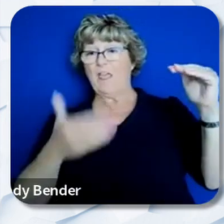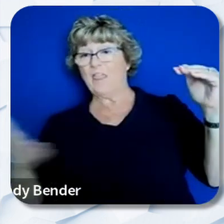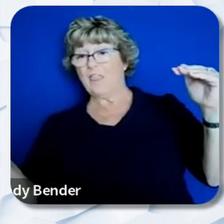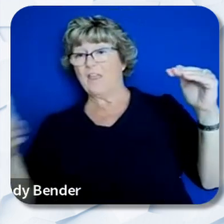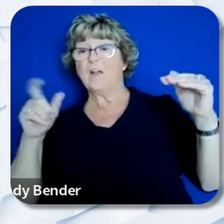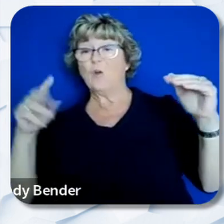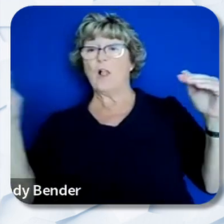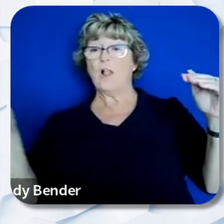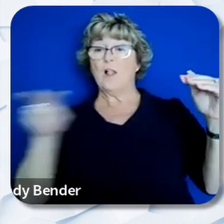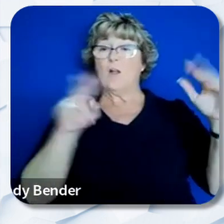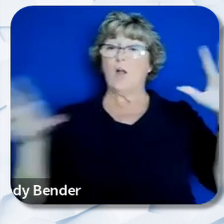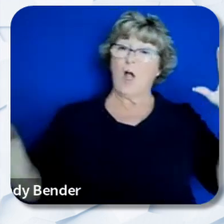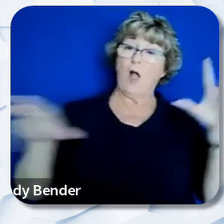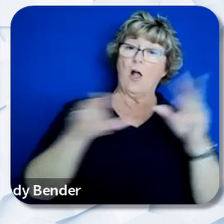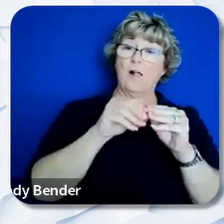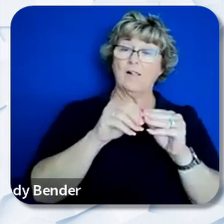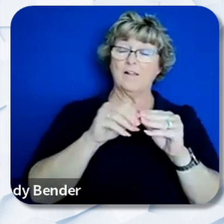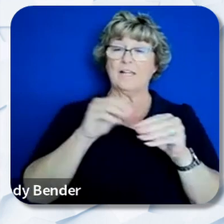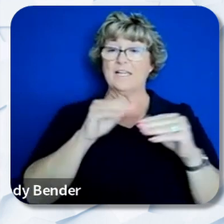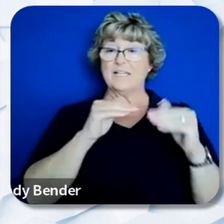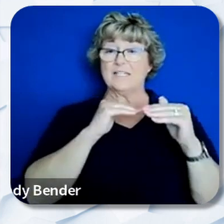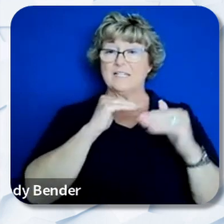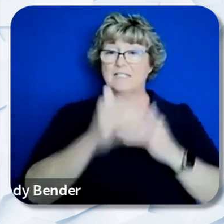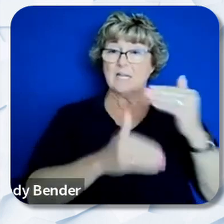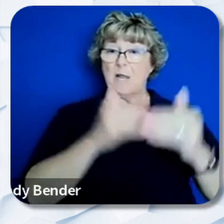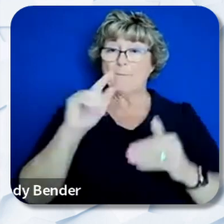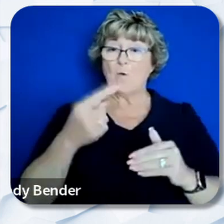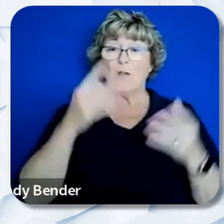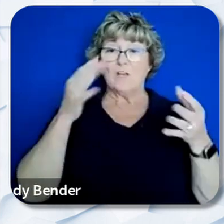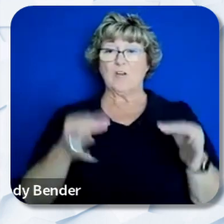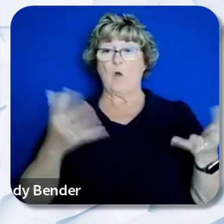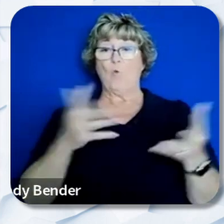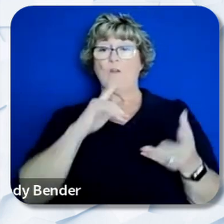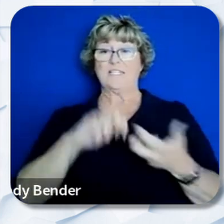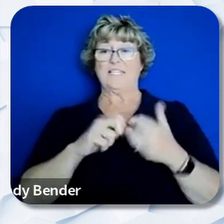look at sort of all that data in Step 1 to determine sort of what is the issue, and then